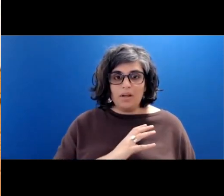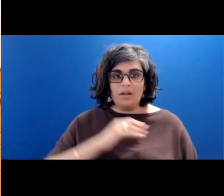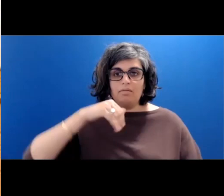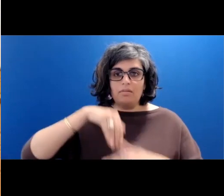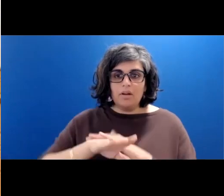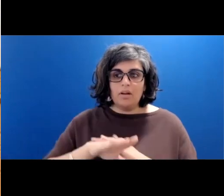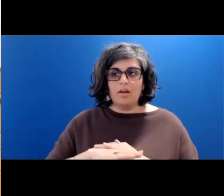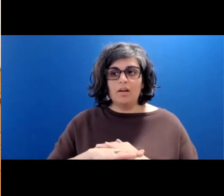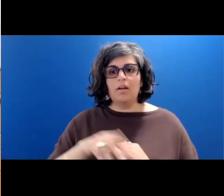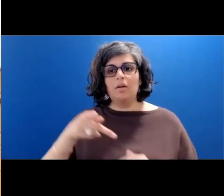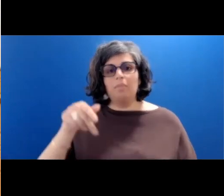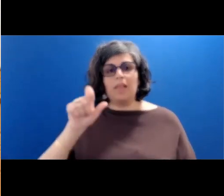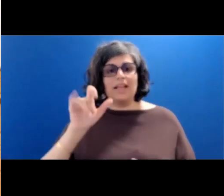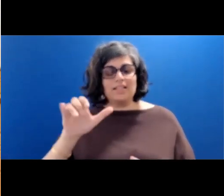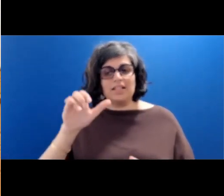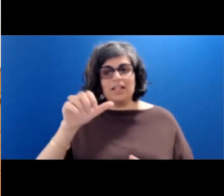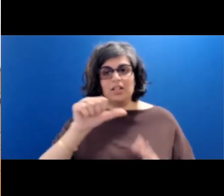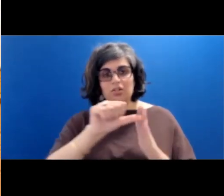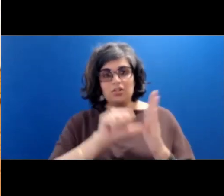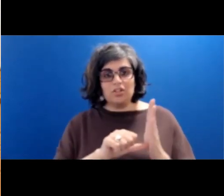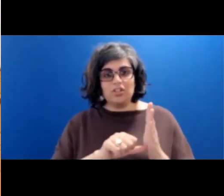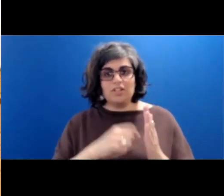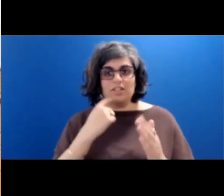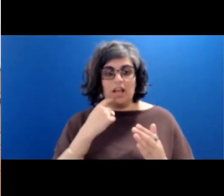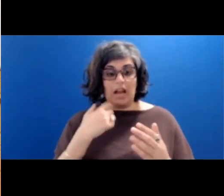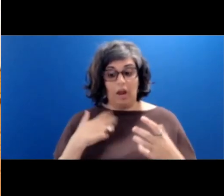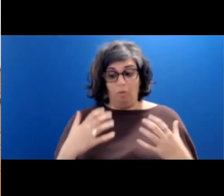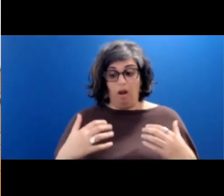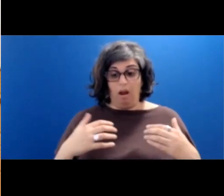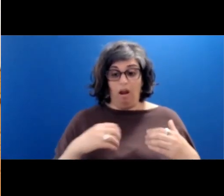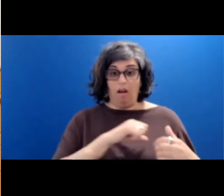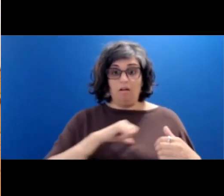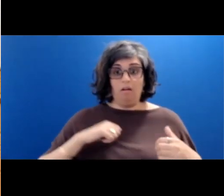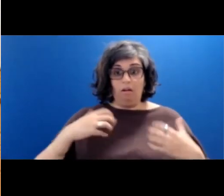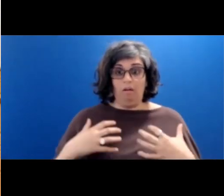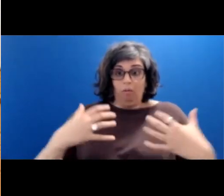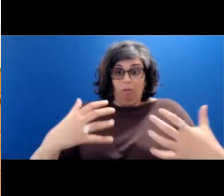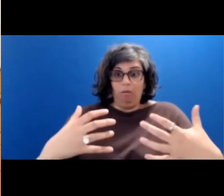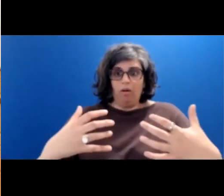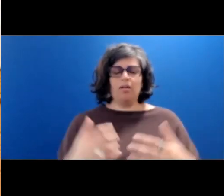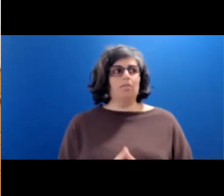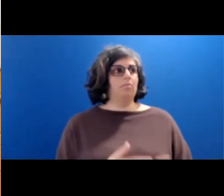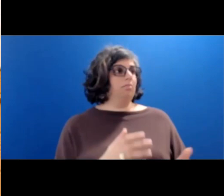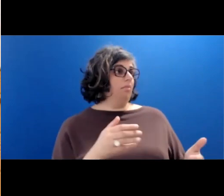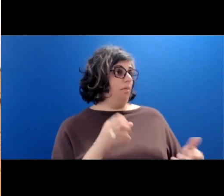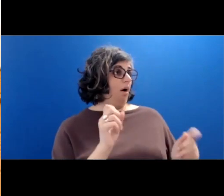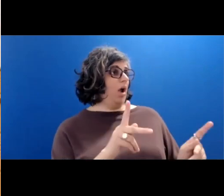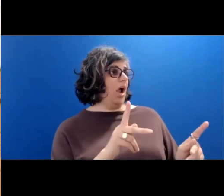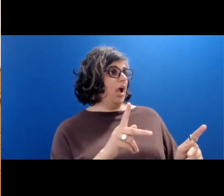the plastic surgeon would be like, "All right." And they would, you know, do whatever they do. That plastic surgeon wouldn't say,